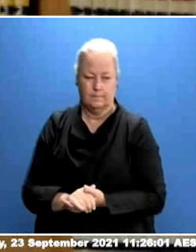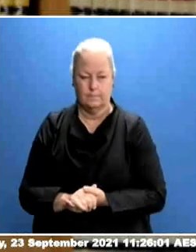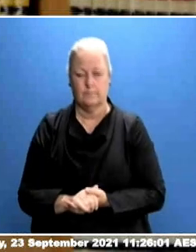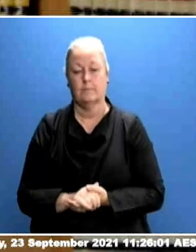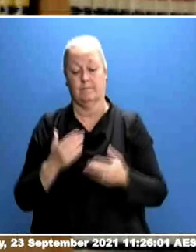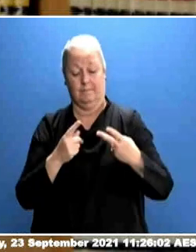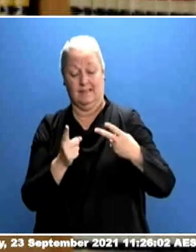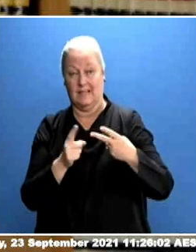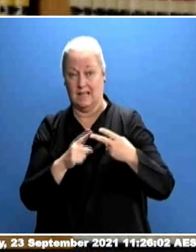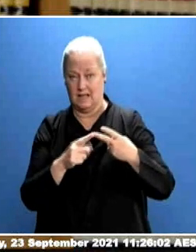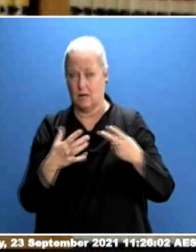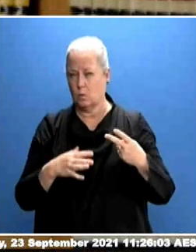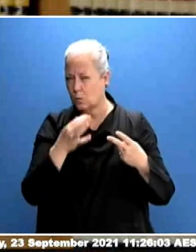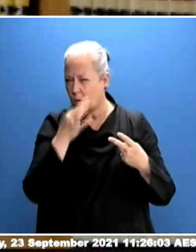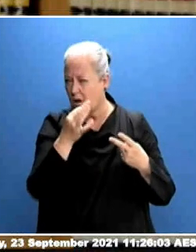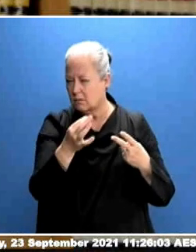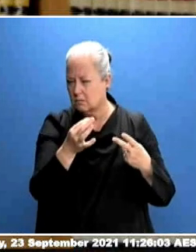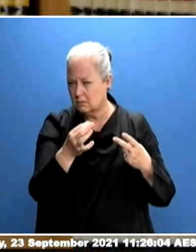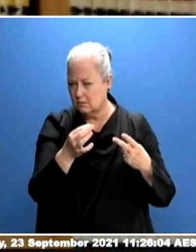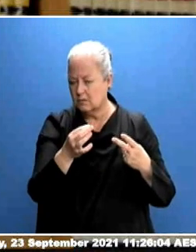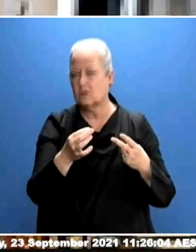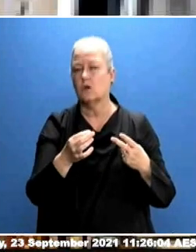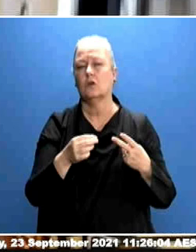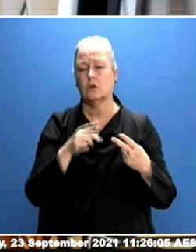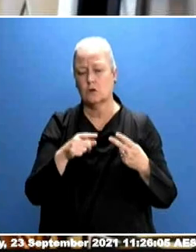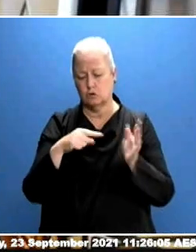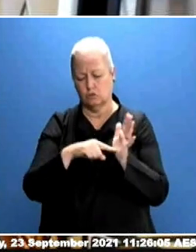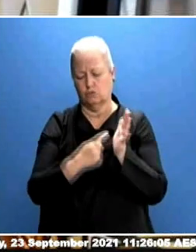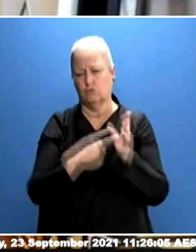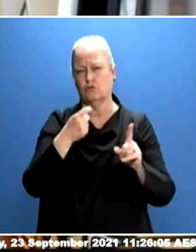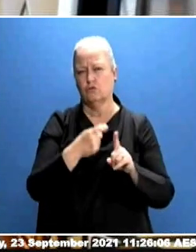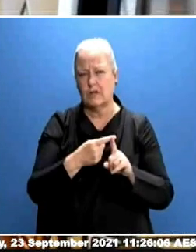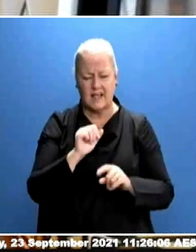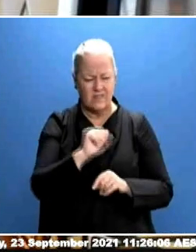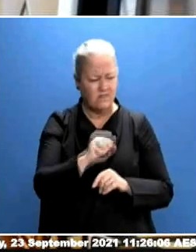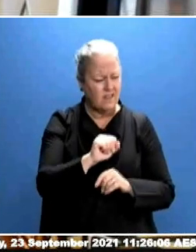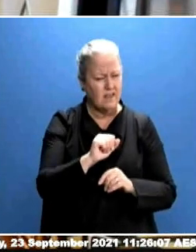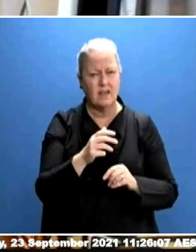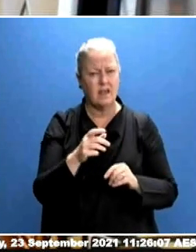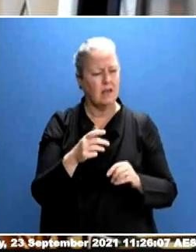which is about tracking the pathway of children coming into Kath French